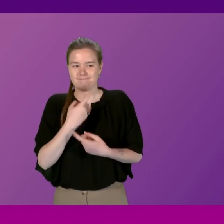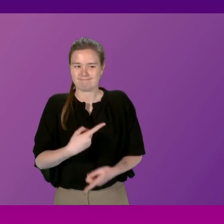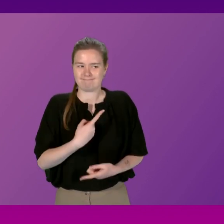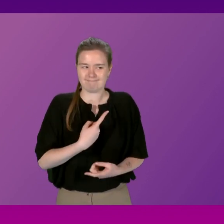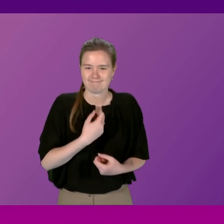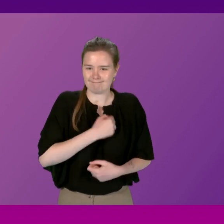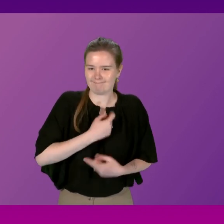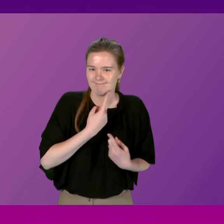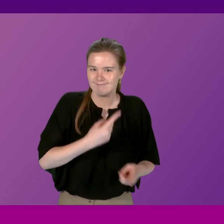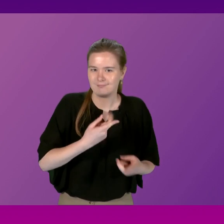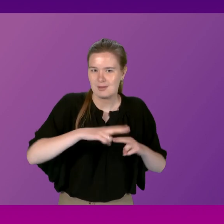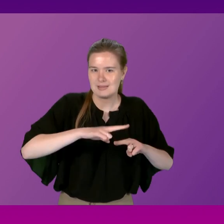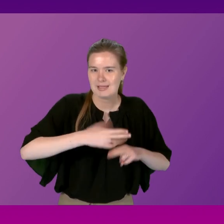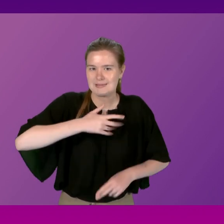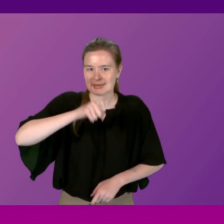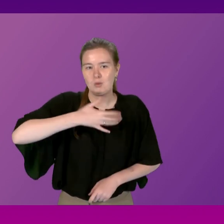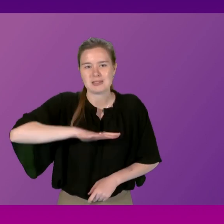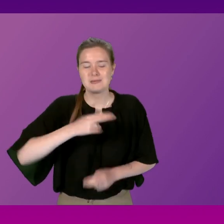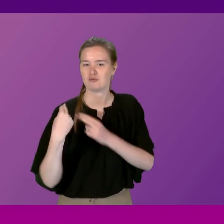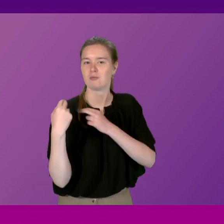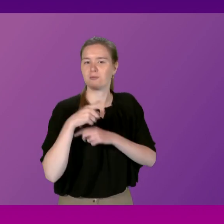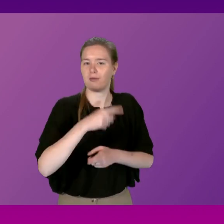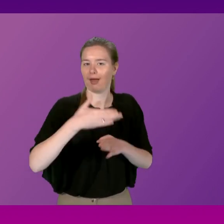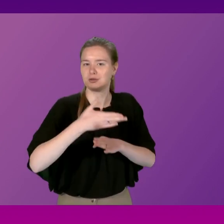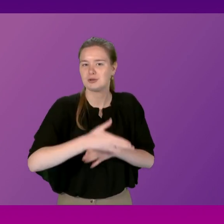for her dad, and that “someone needs to be held accountable.”